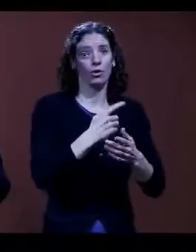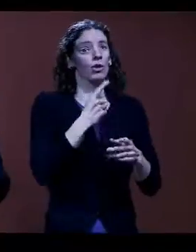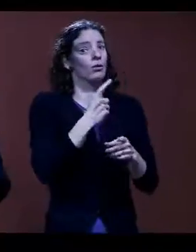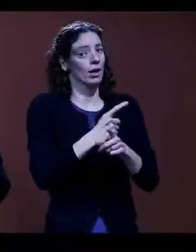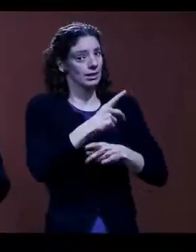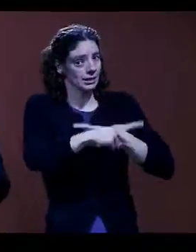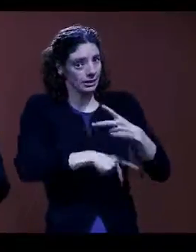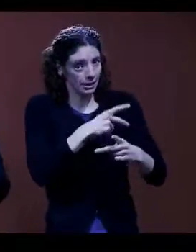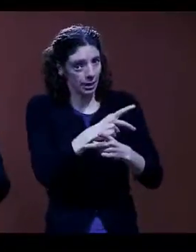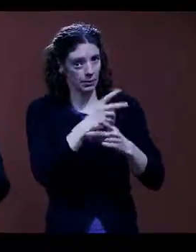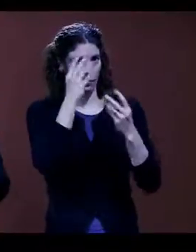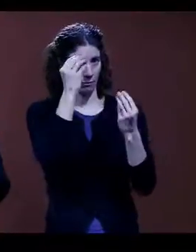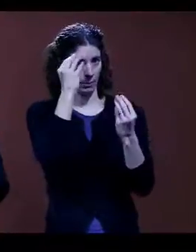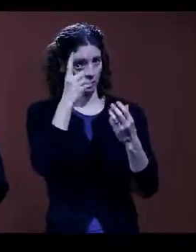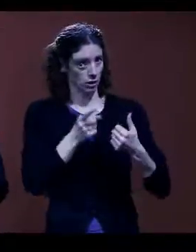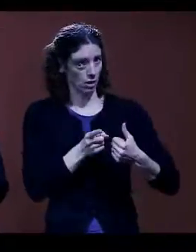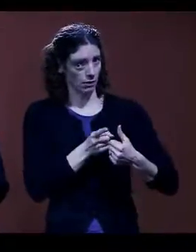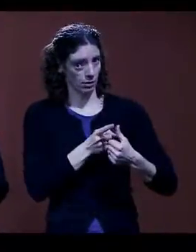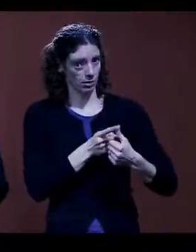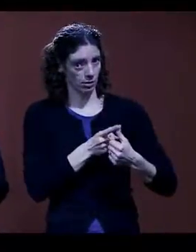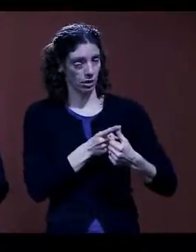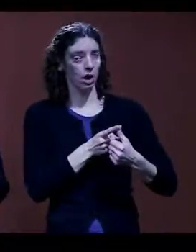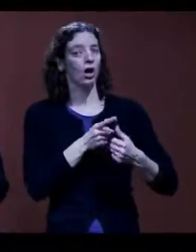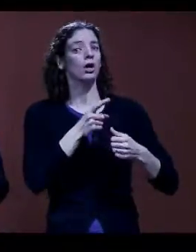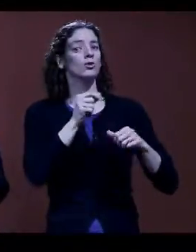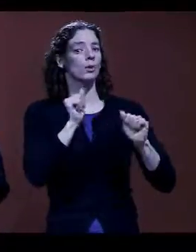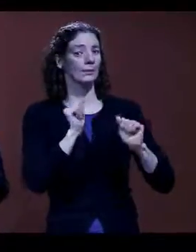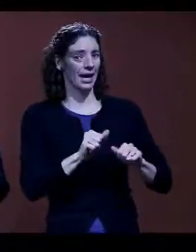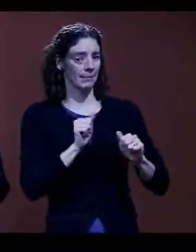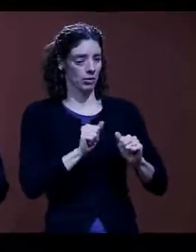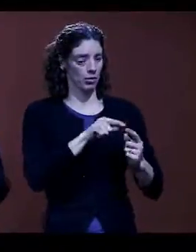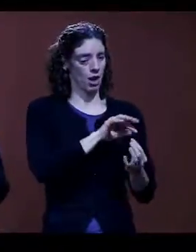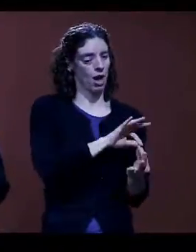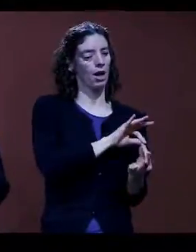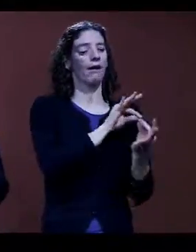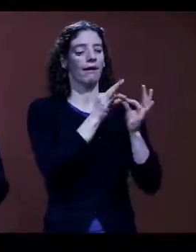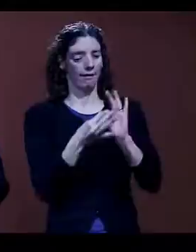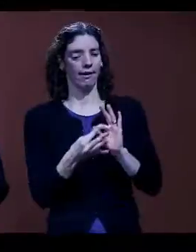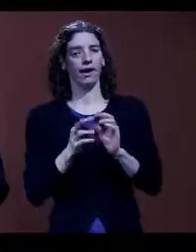that you need in order to take action on and to begin to make those decisions,